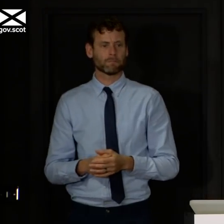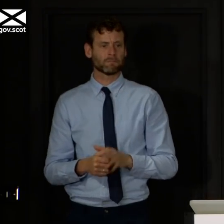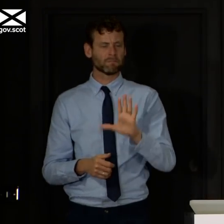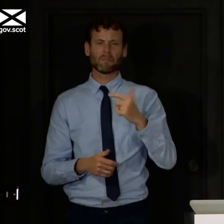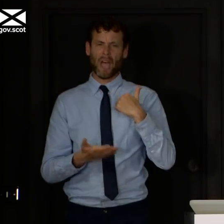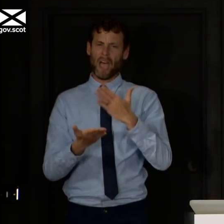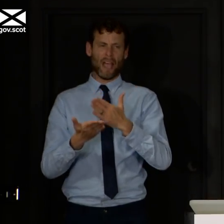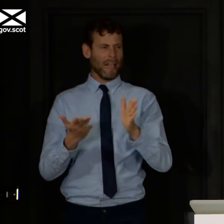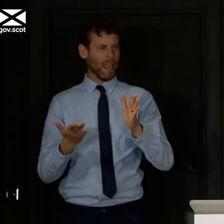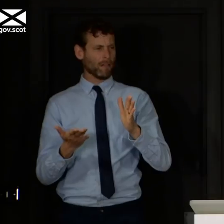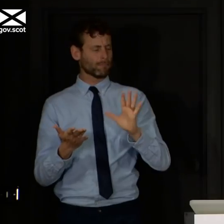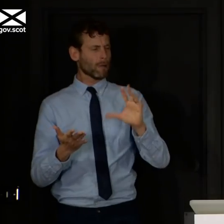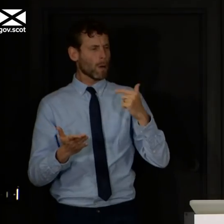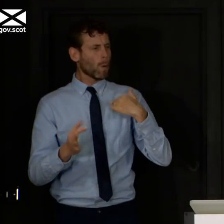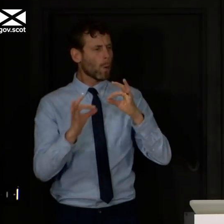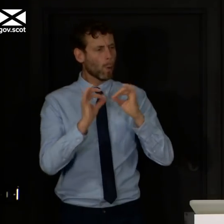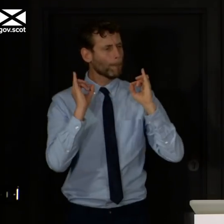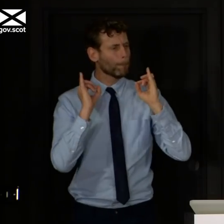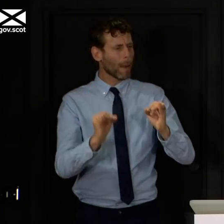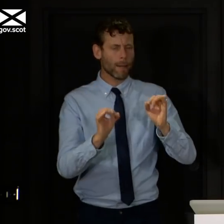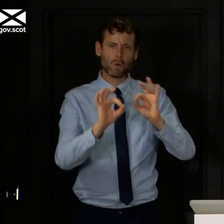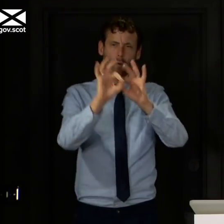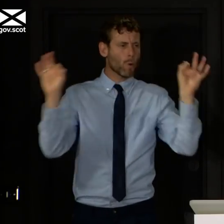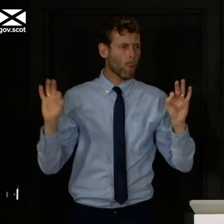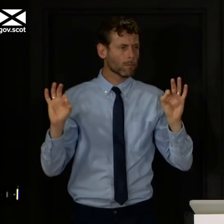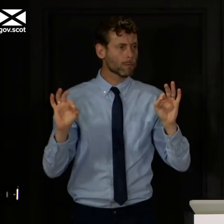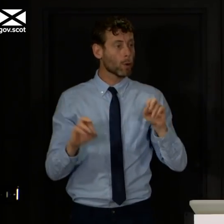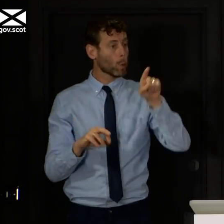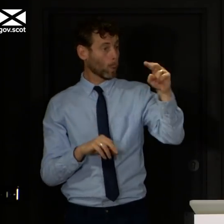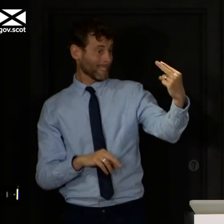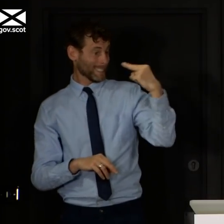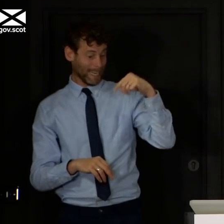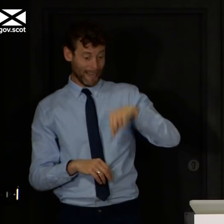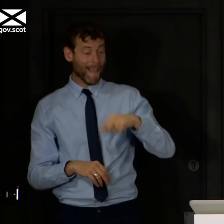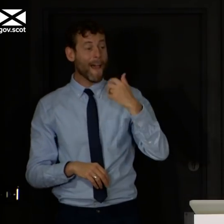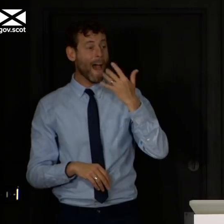people who have watched these updates on a daily basis, any reasonable minded person